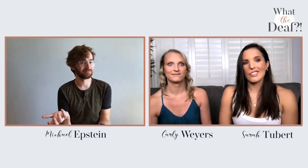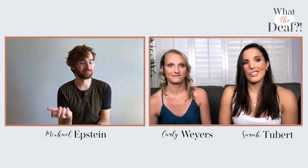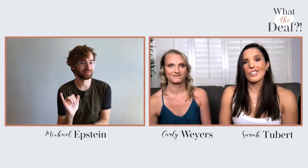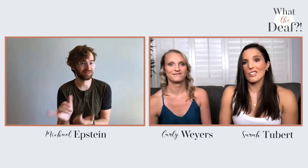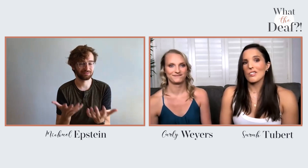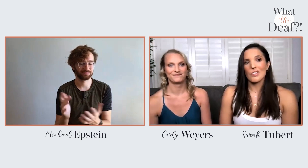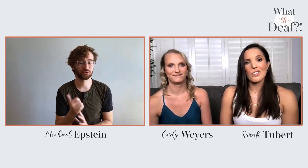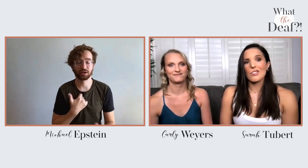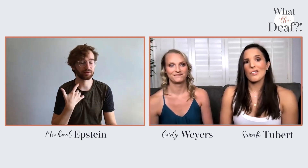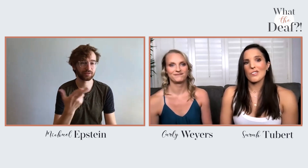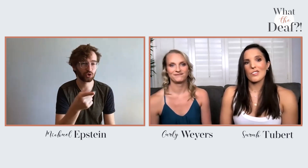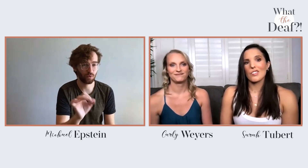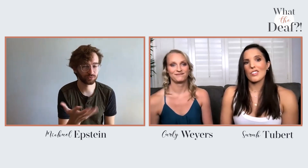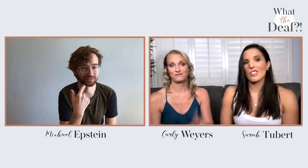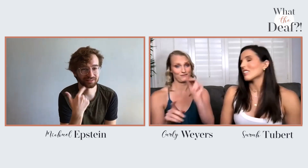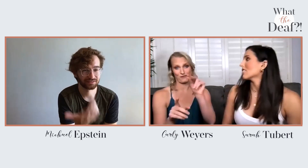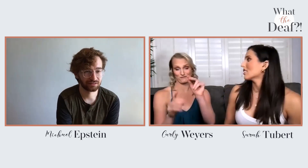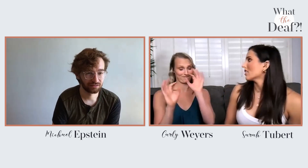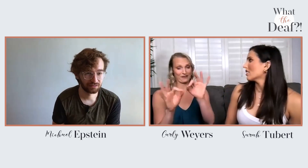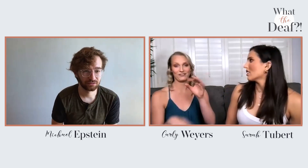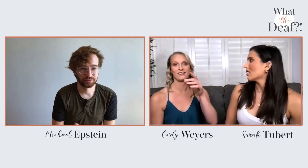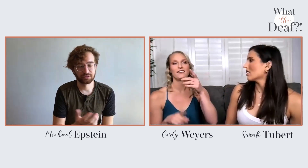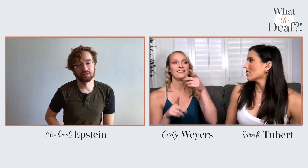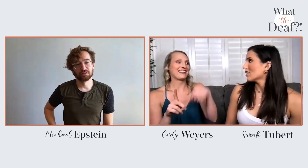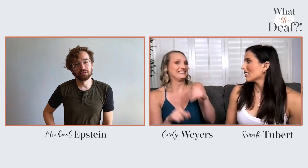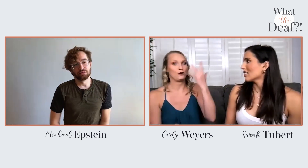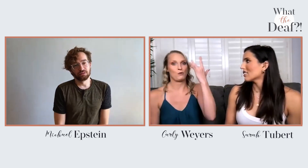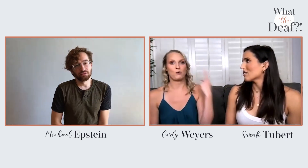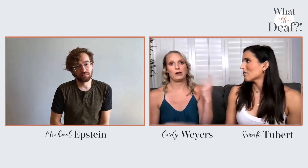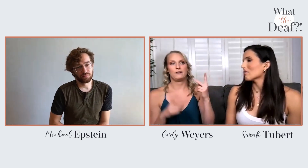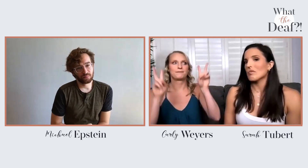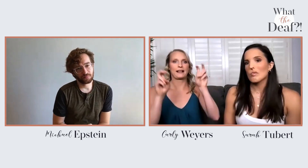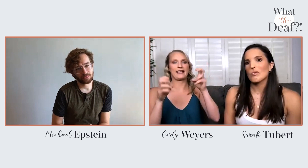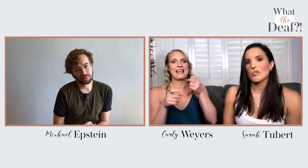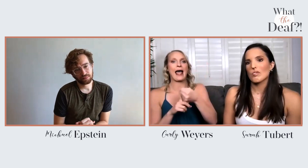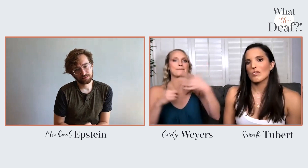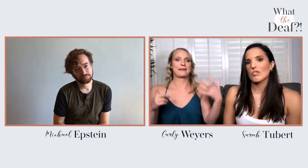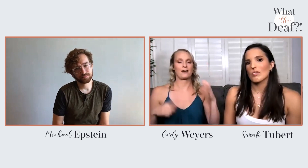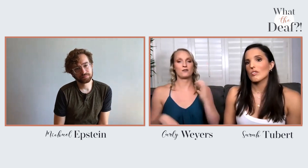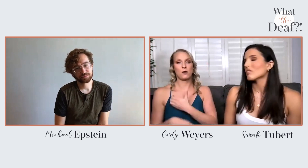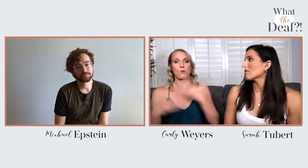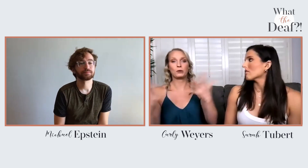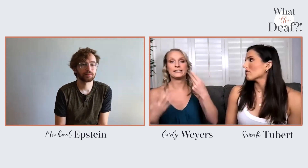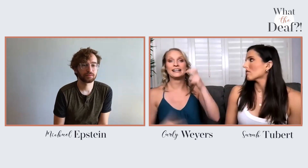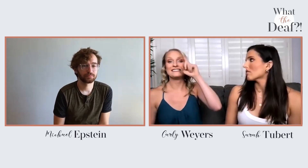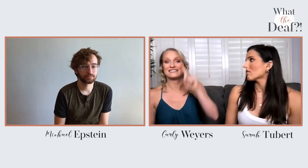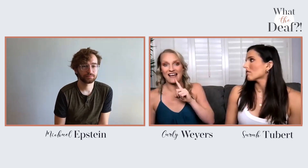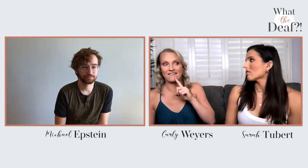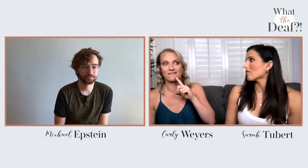Sorry, both of you were going to say something and I interrupted. No, no, that's perfect. And this is why we expanded our What the Deaf?!